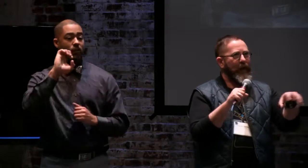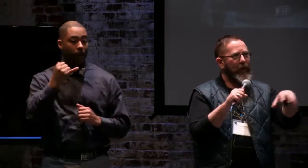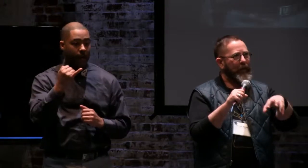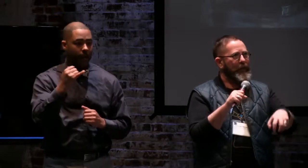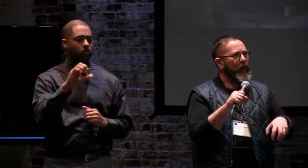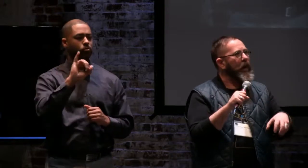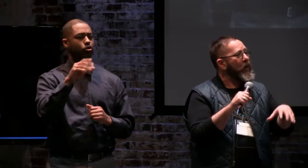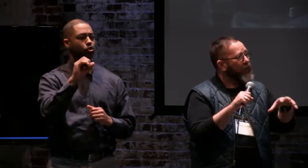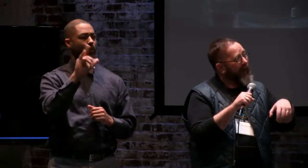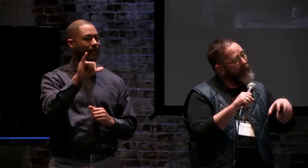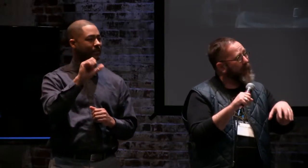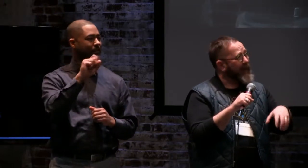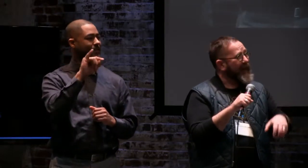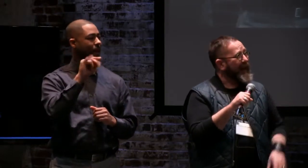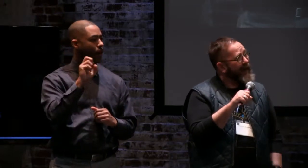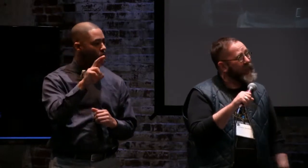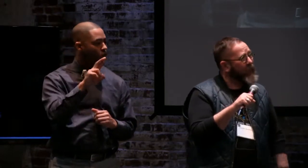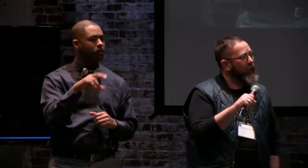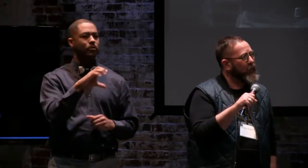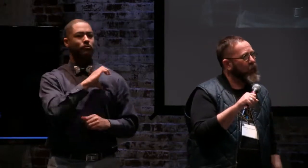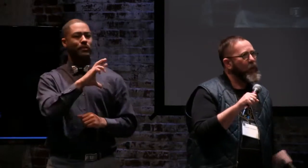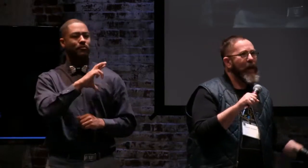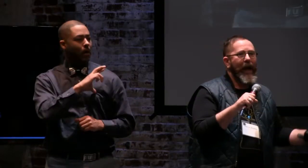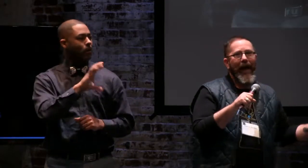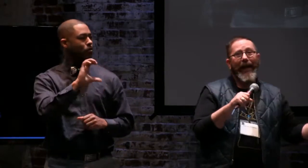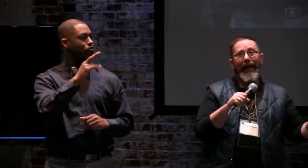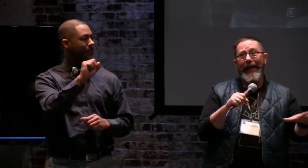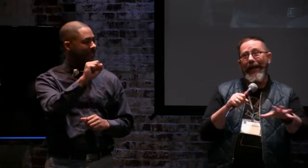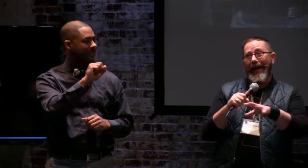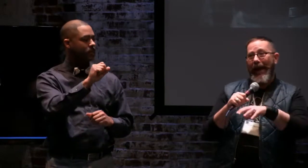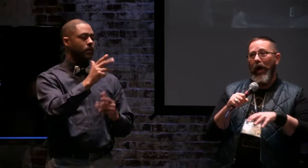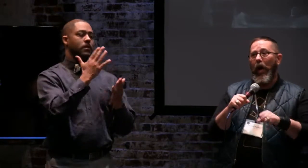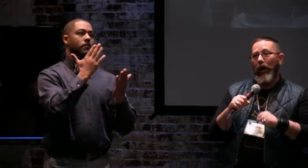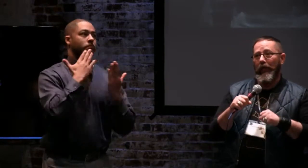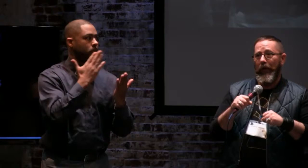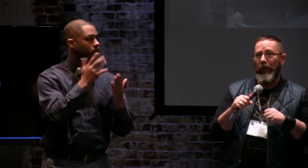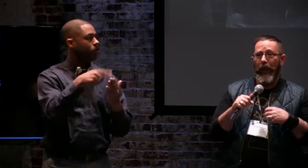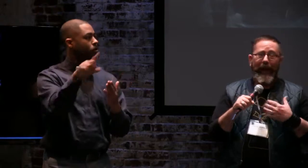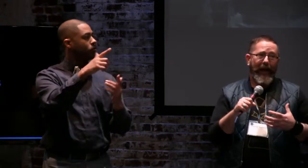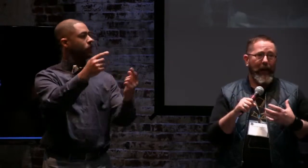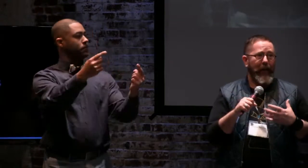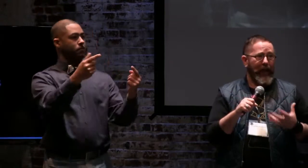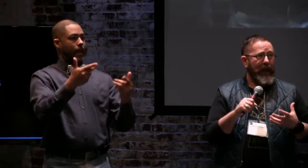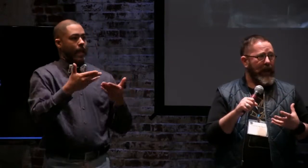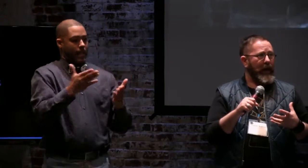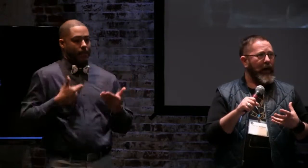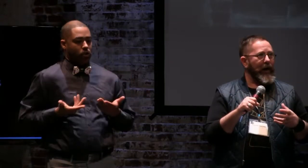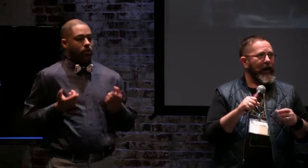and other people for helping me get into this room and I'd like to thank all of you for letting me be here.